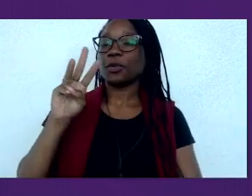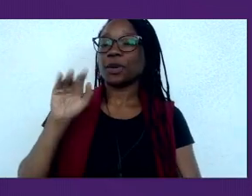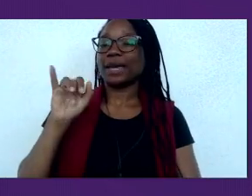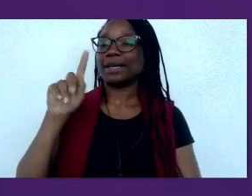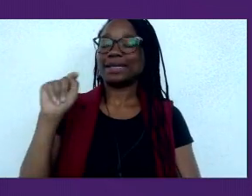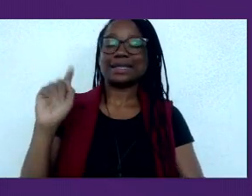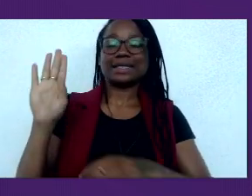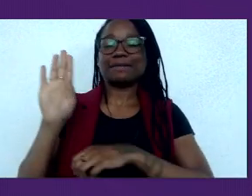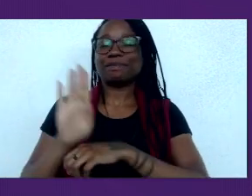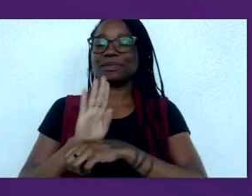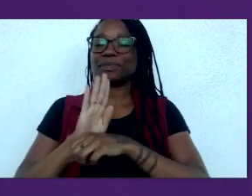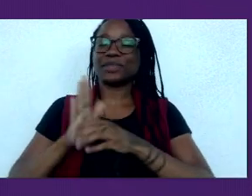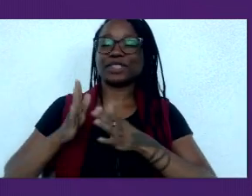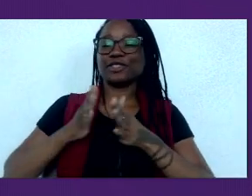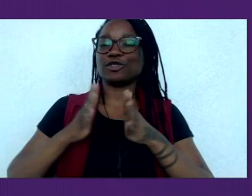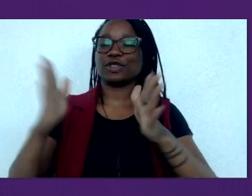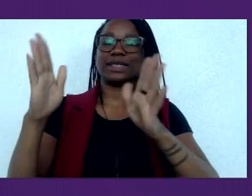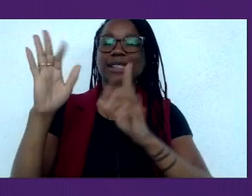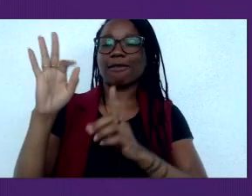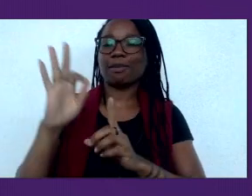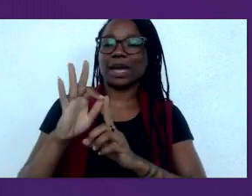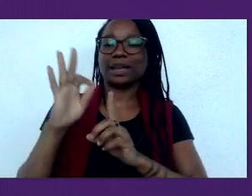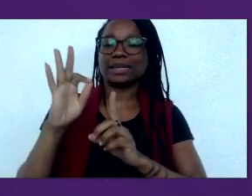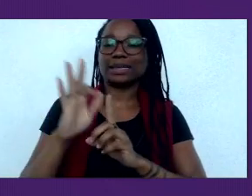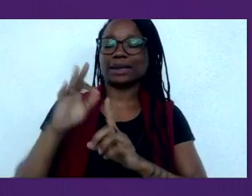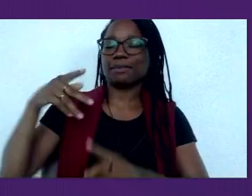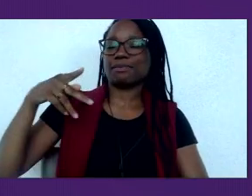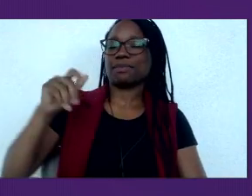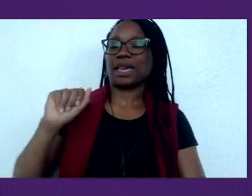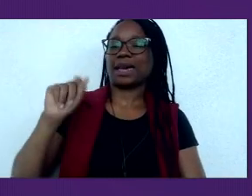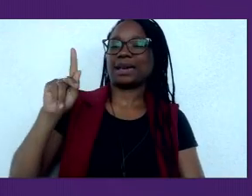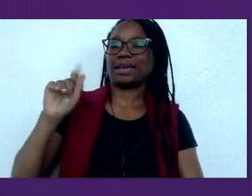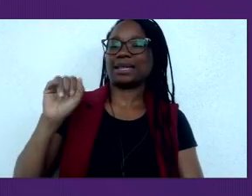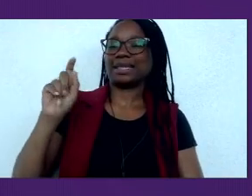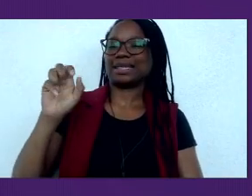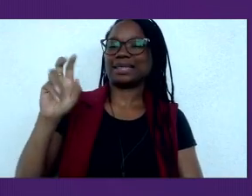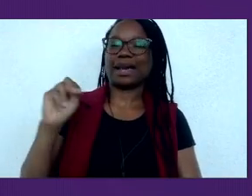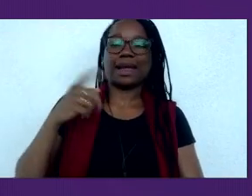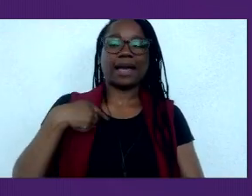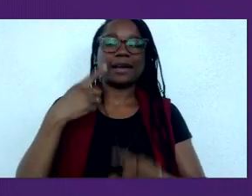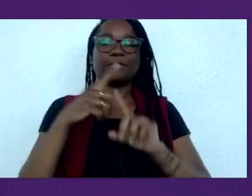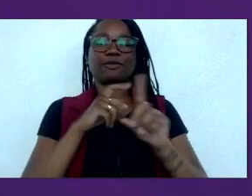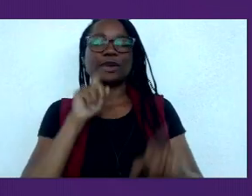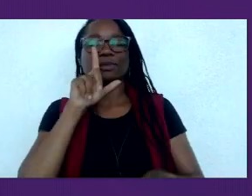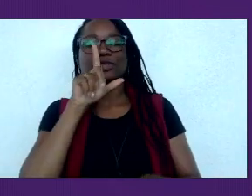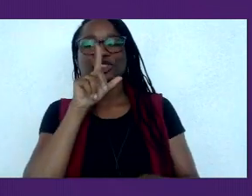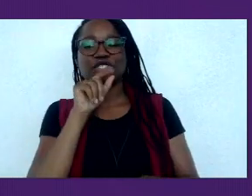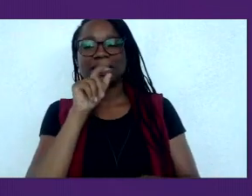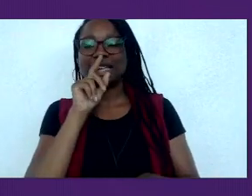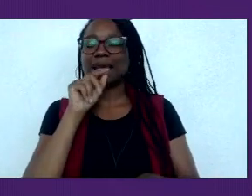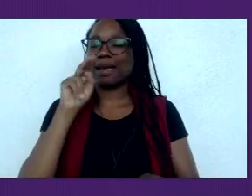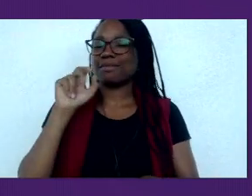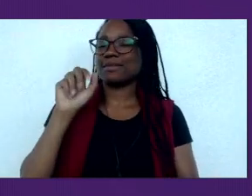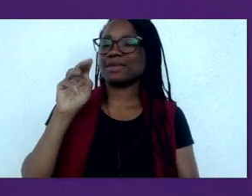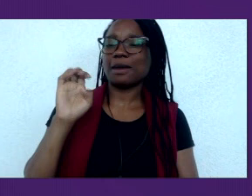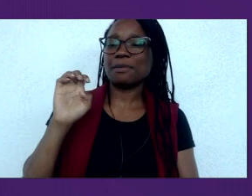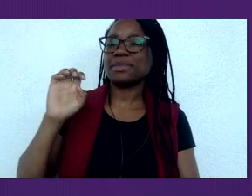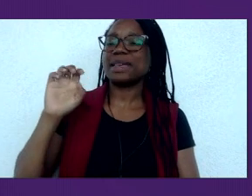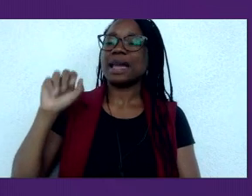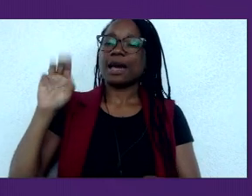I am from piquant chicken briyani and nummy nihari, its attracted divinity capturing me.